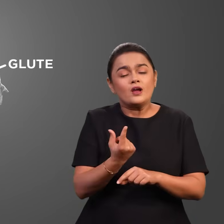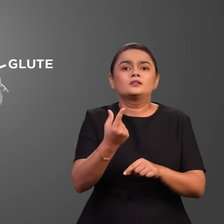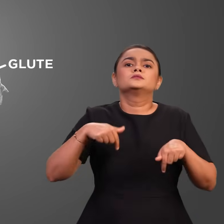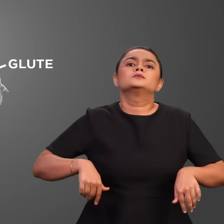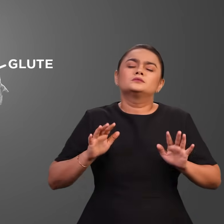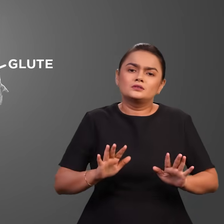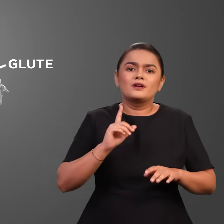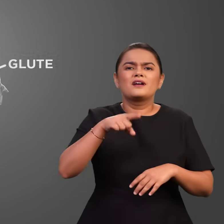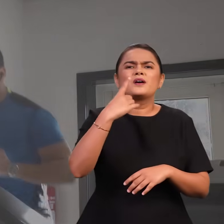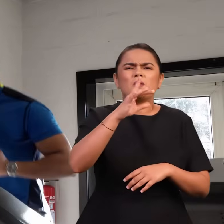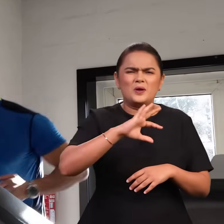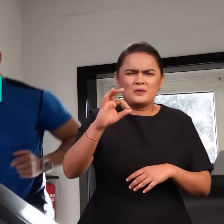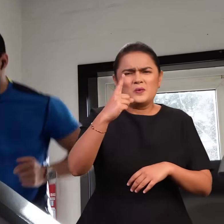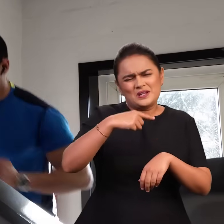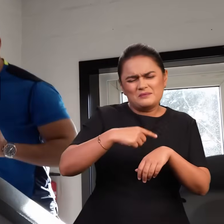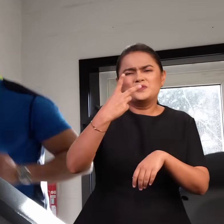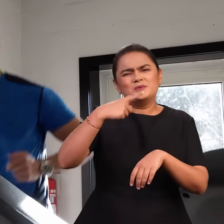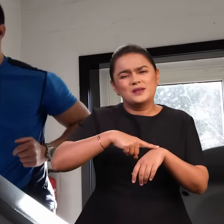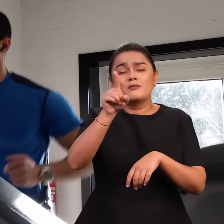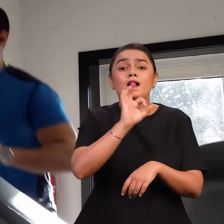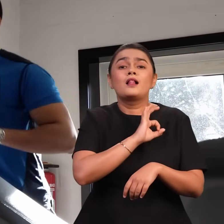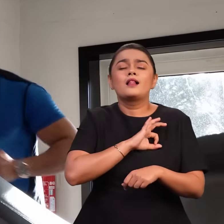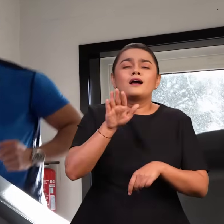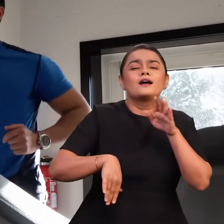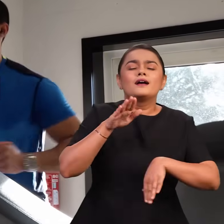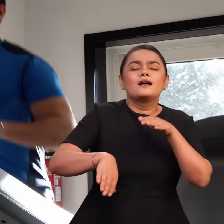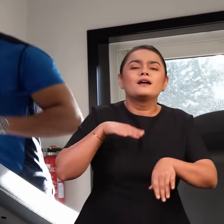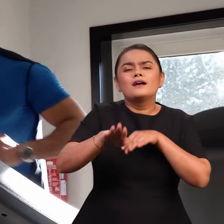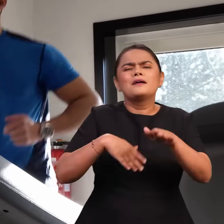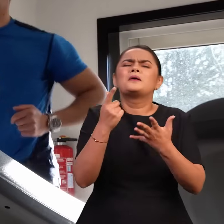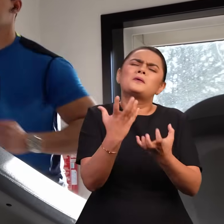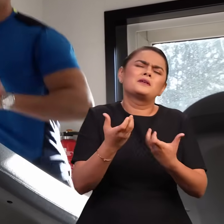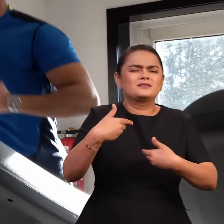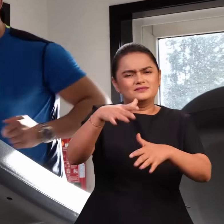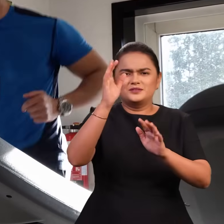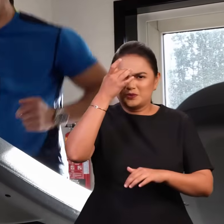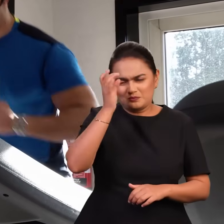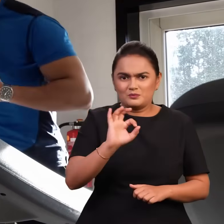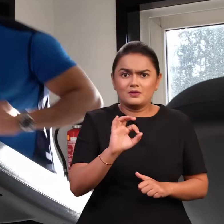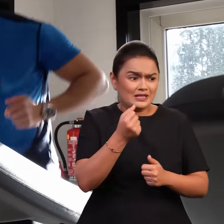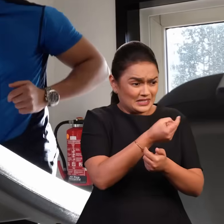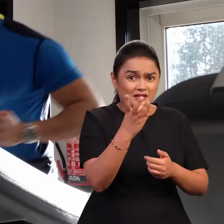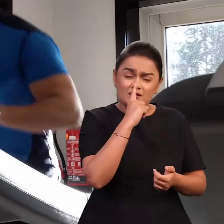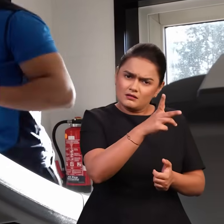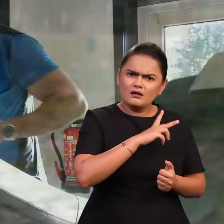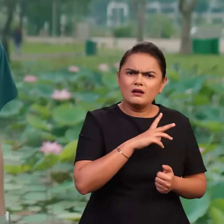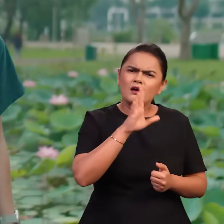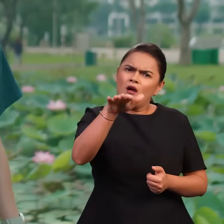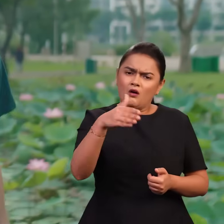Twice a week or once a week, do your favourite cardio activity. Many women ask us -